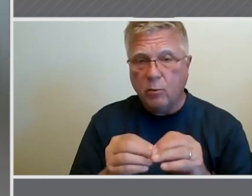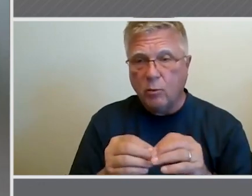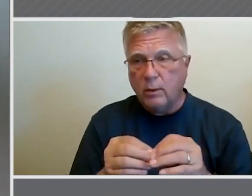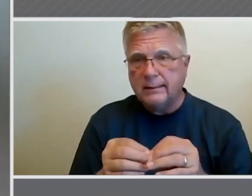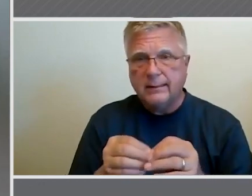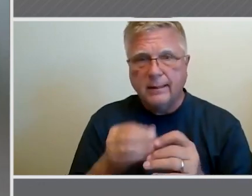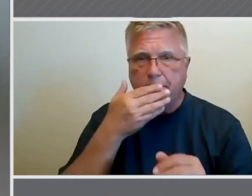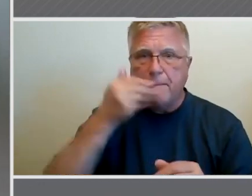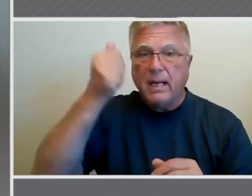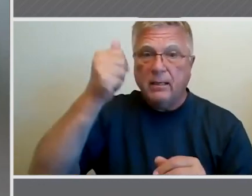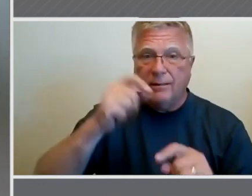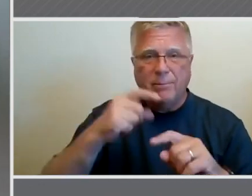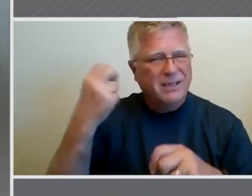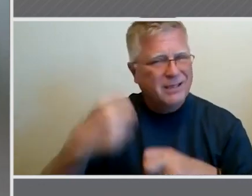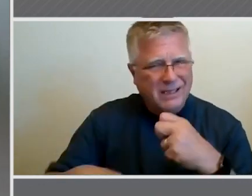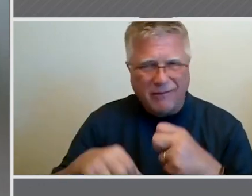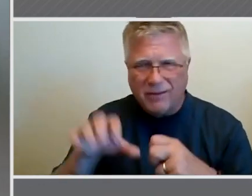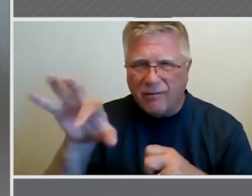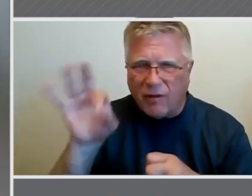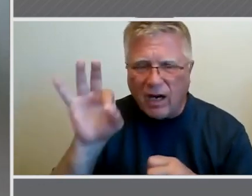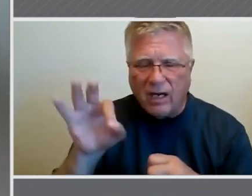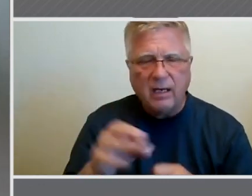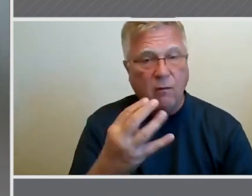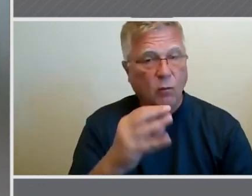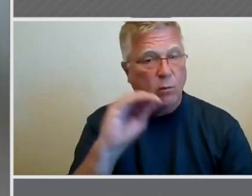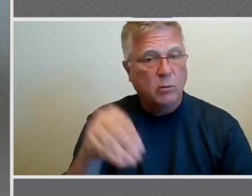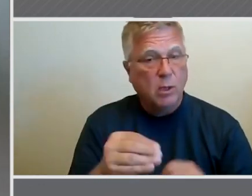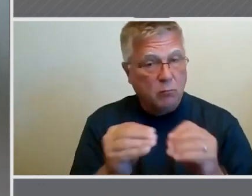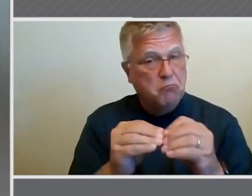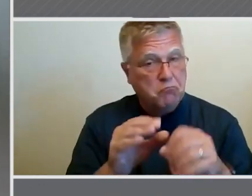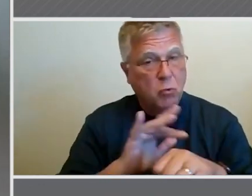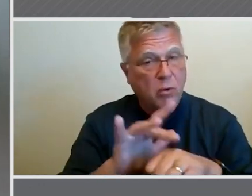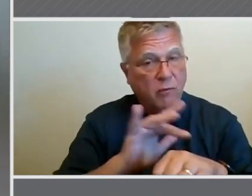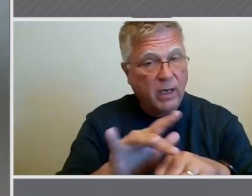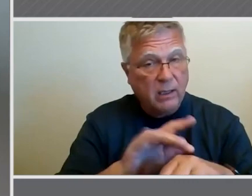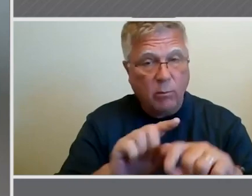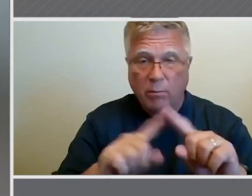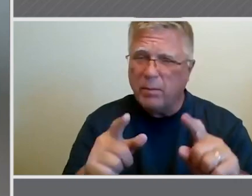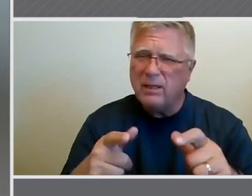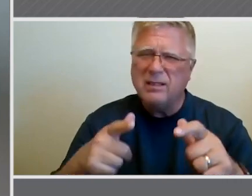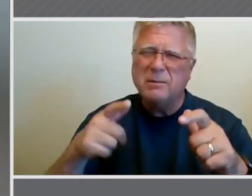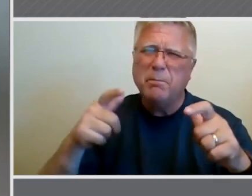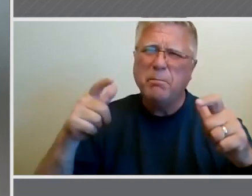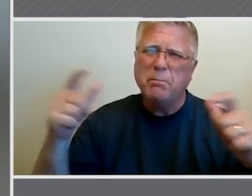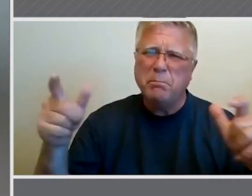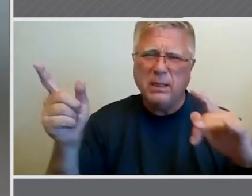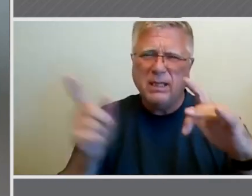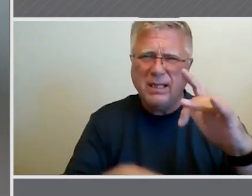And the 4% or more available, but leave us big gaps, even one project to 50 apartments